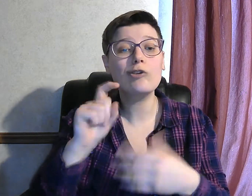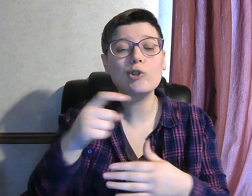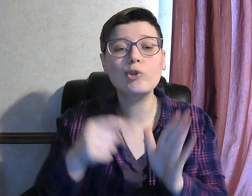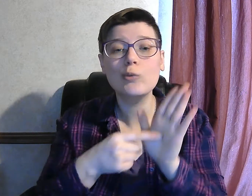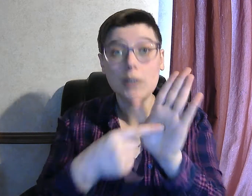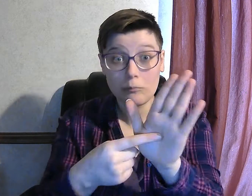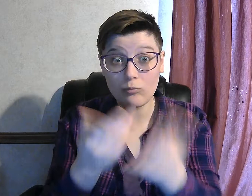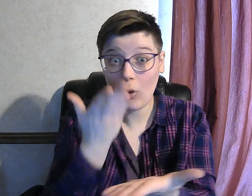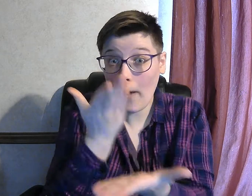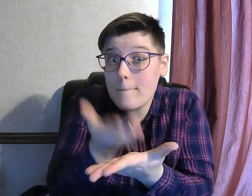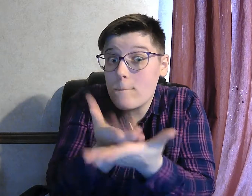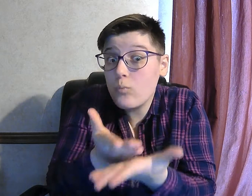The first project goal: